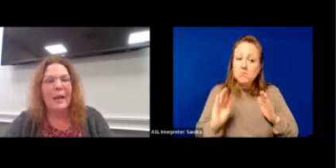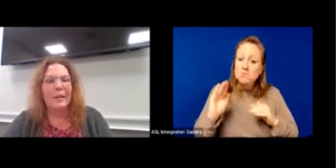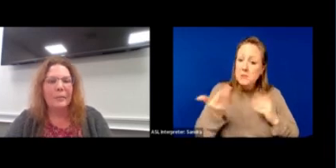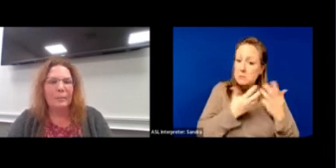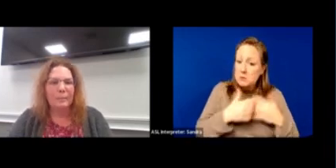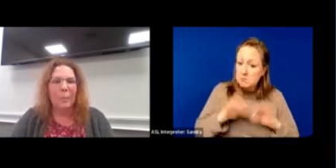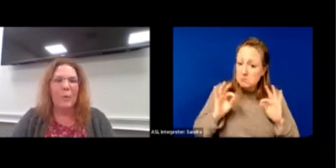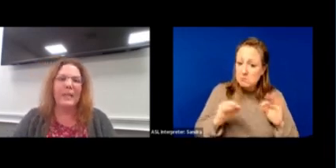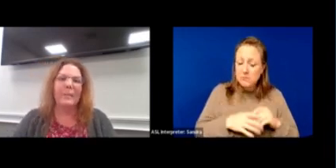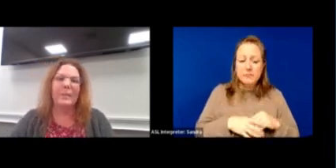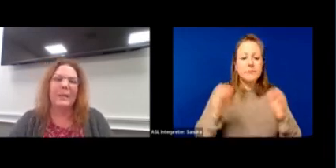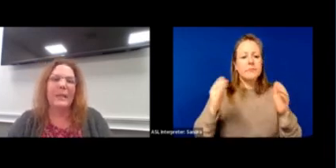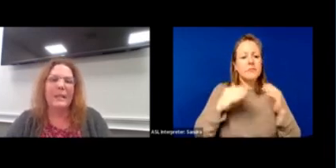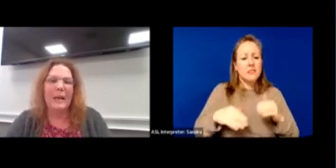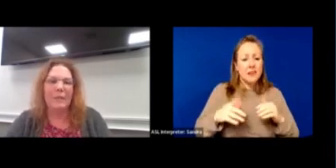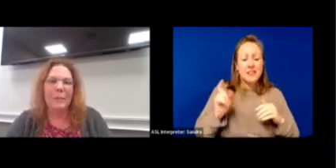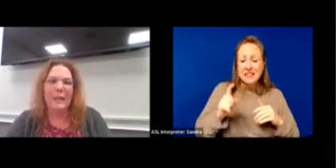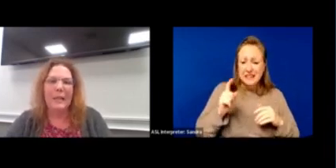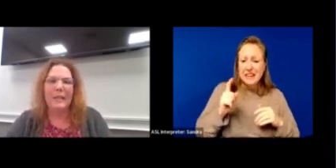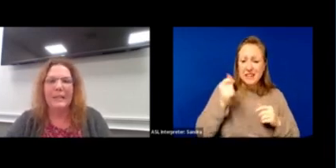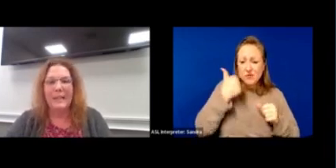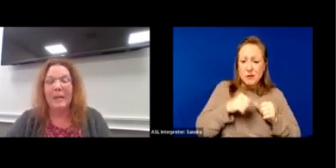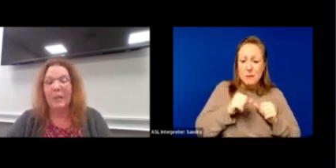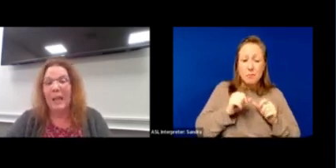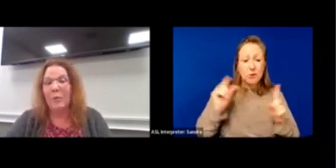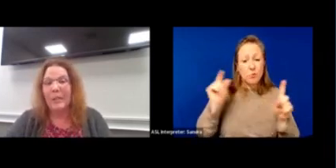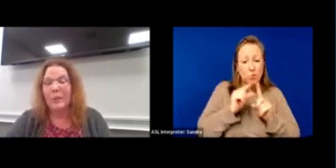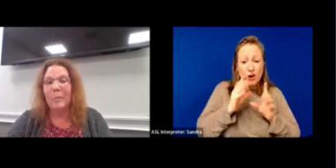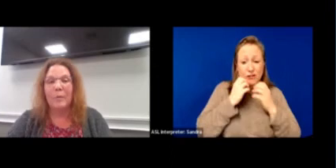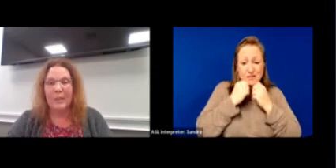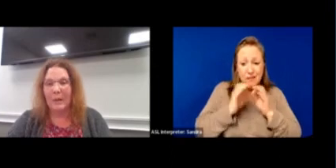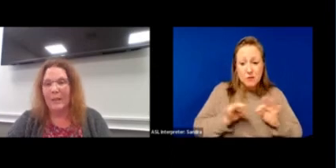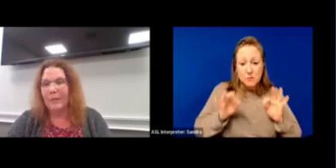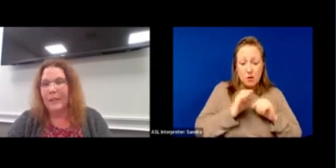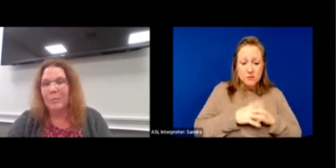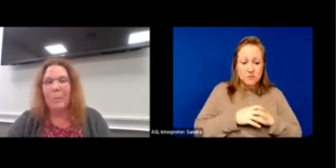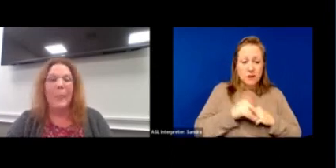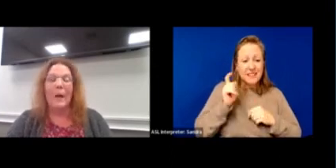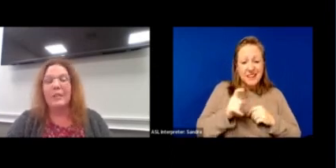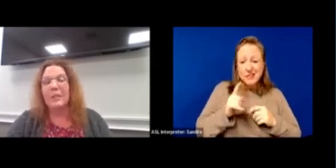matter. We need to be speaking to everybody in the same language, respectfully, not just